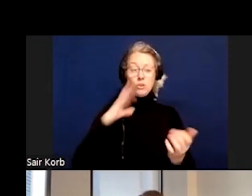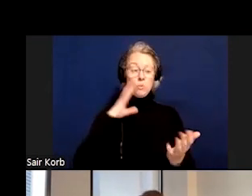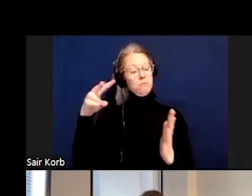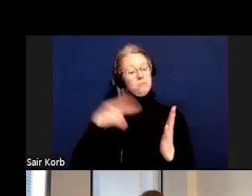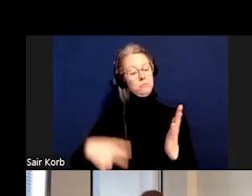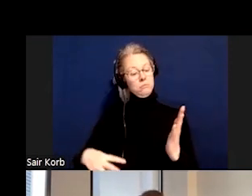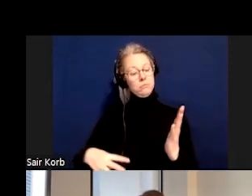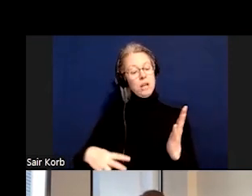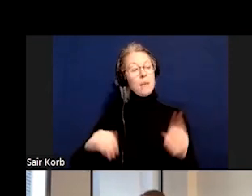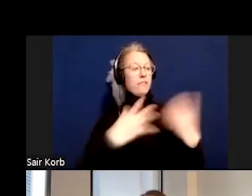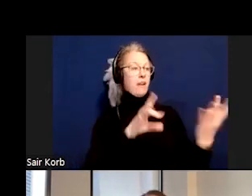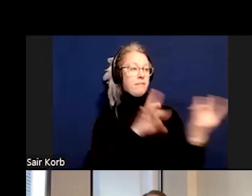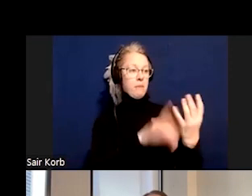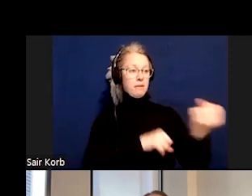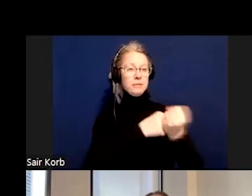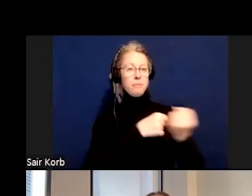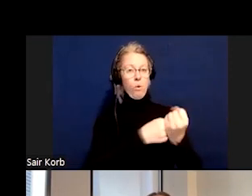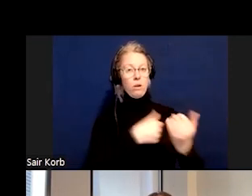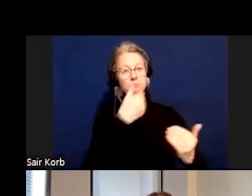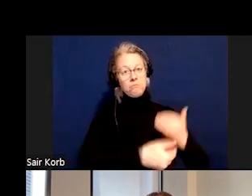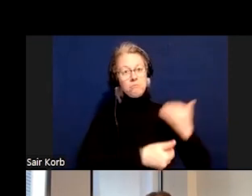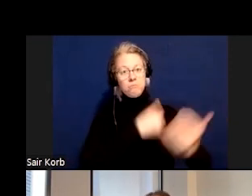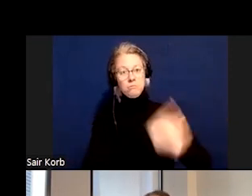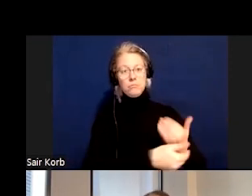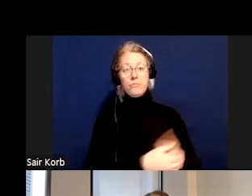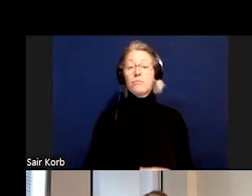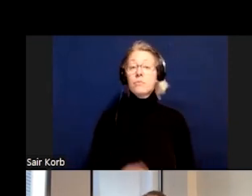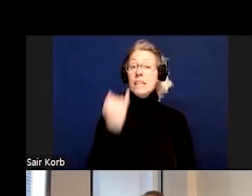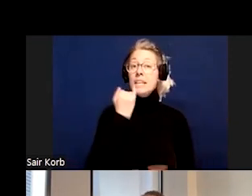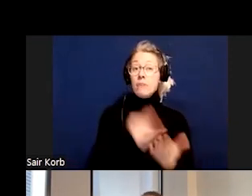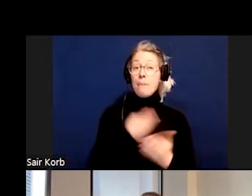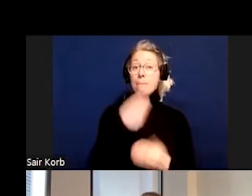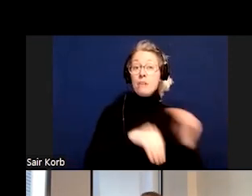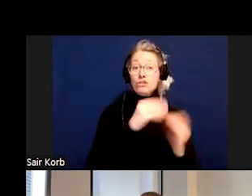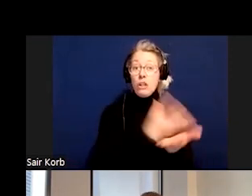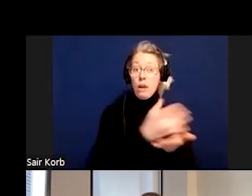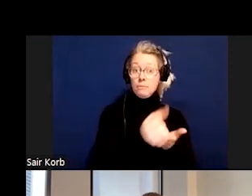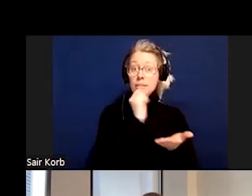through those. If the budget for this program is not fully spent, the remaining funds are